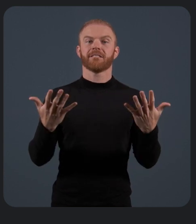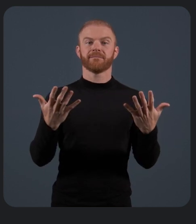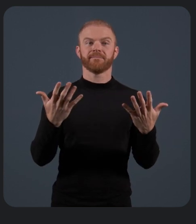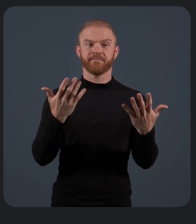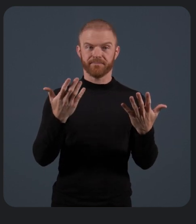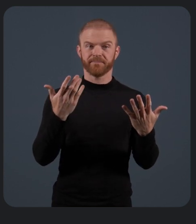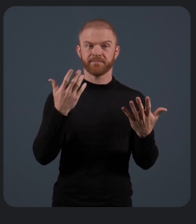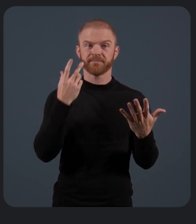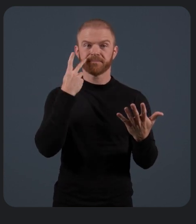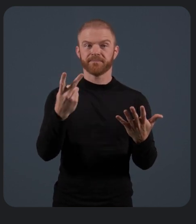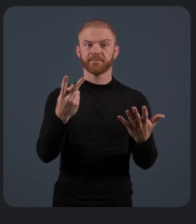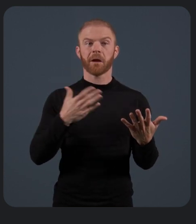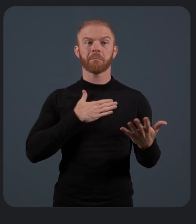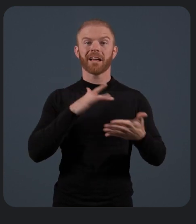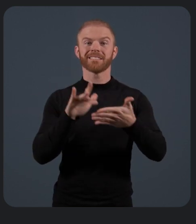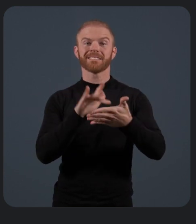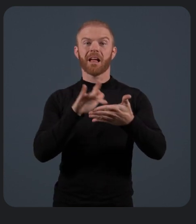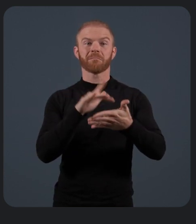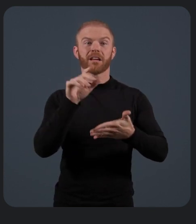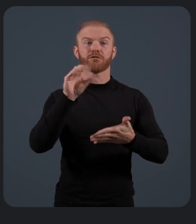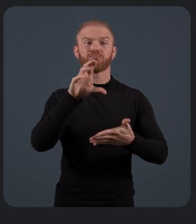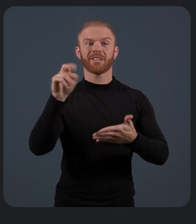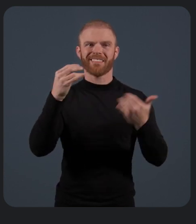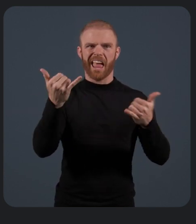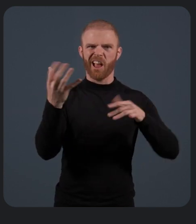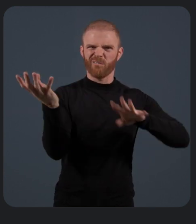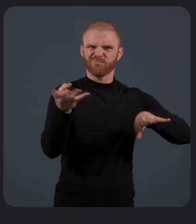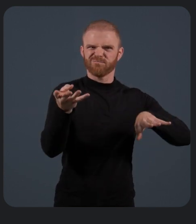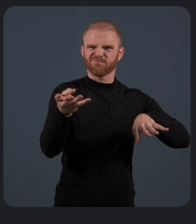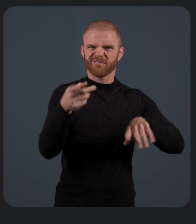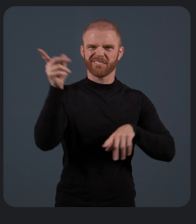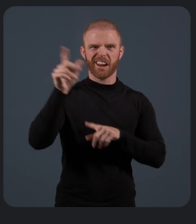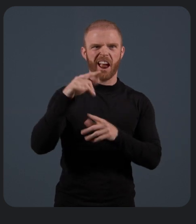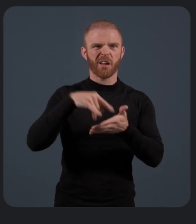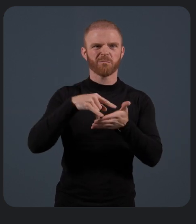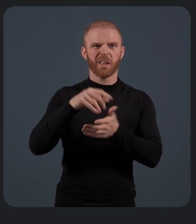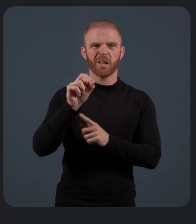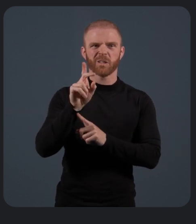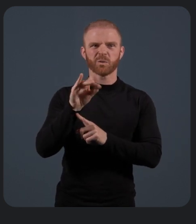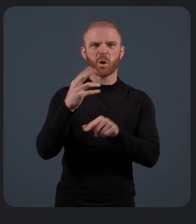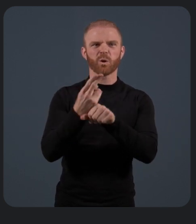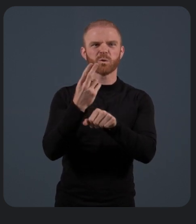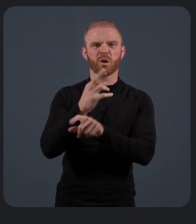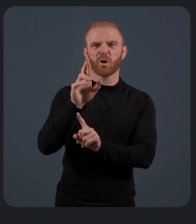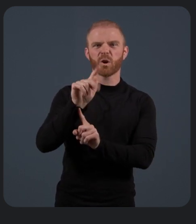My tablet screen is now mirrored right into Android Studio using RTC to get low latency interaction